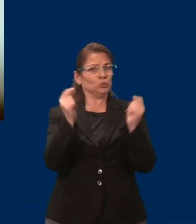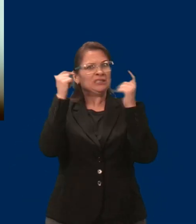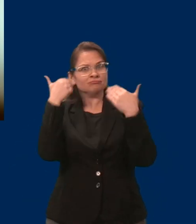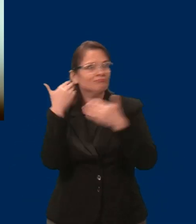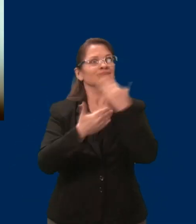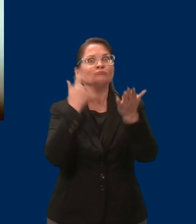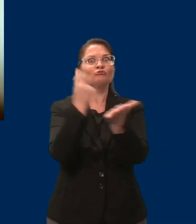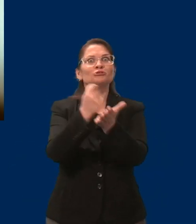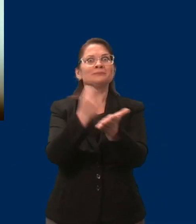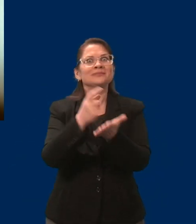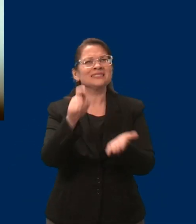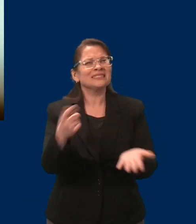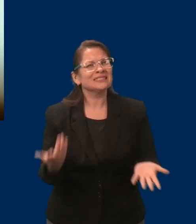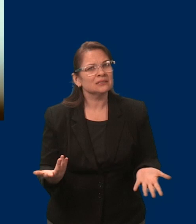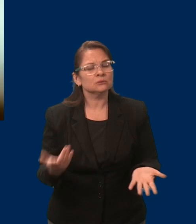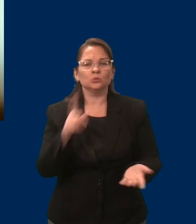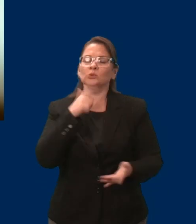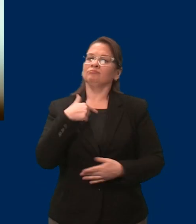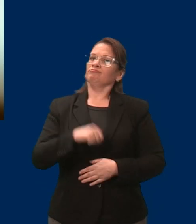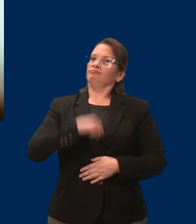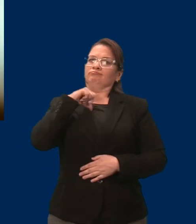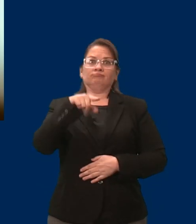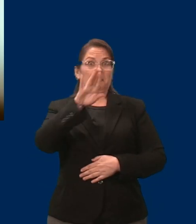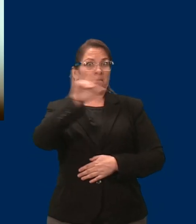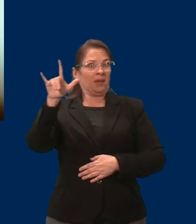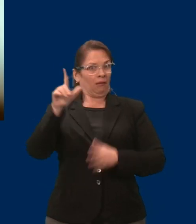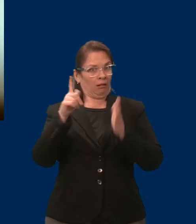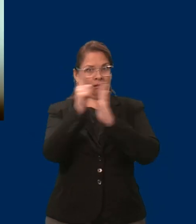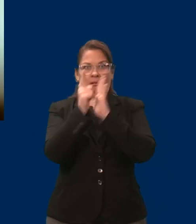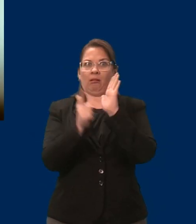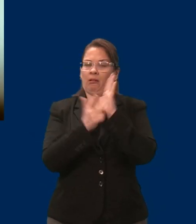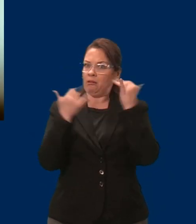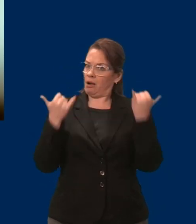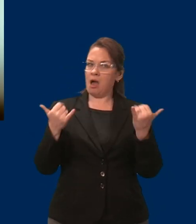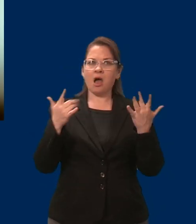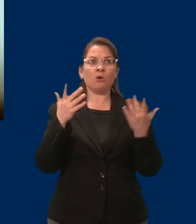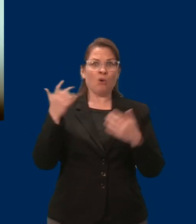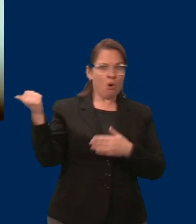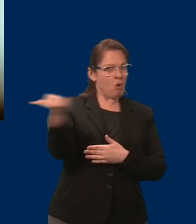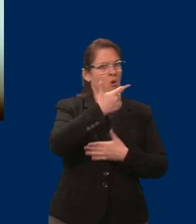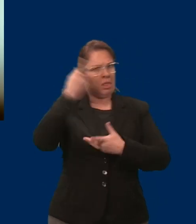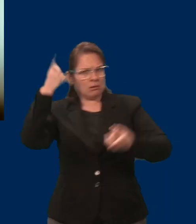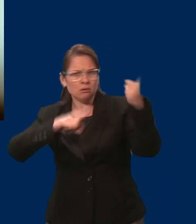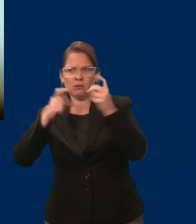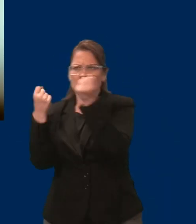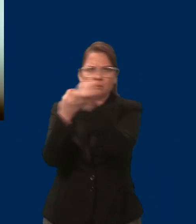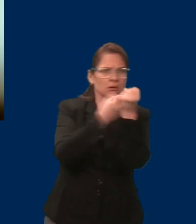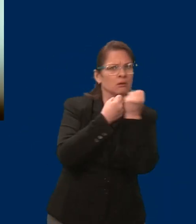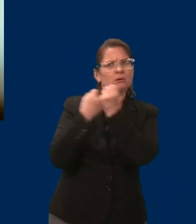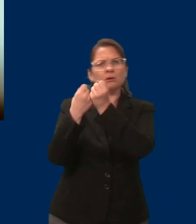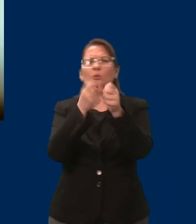the collaboration that we've been doing, and I am going to be working really hard to get it through this coming session.